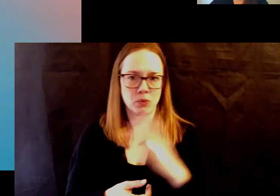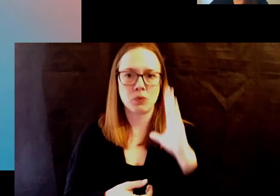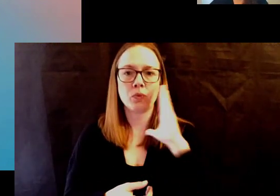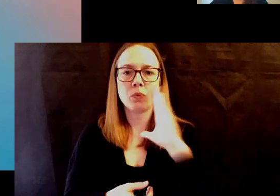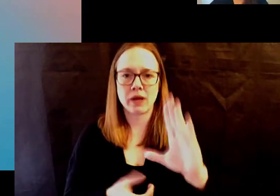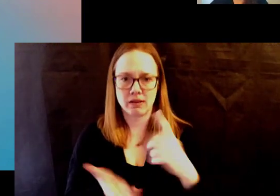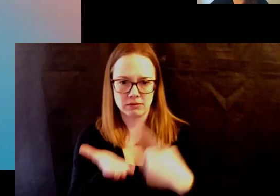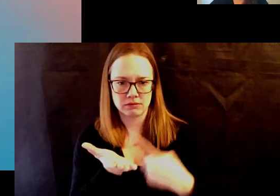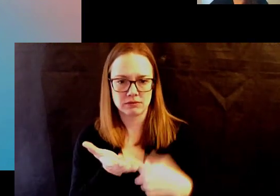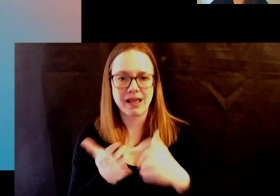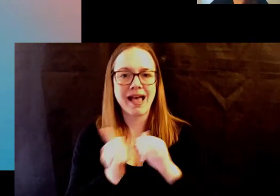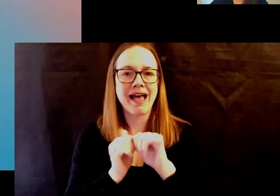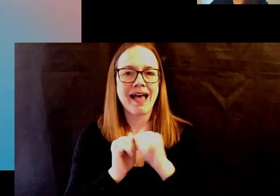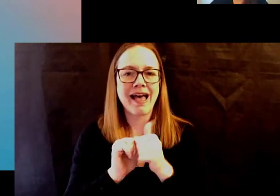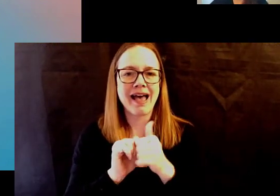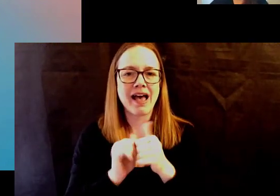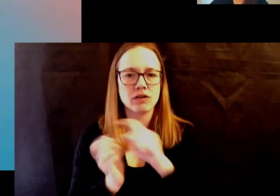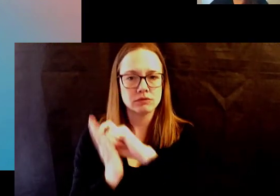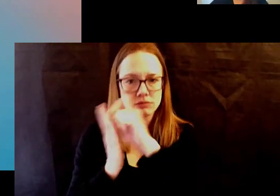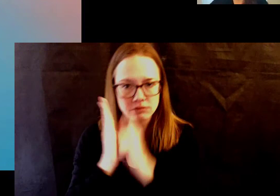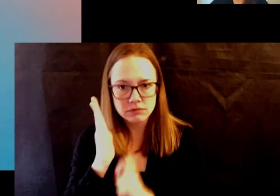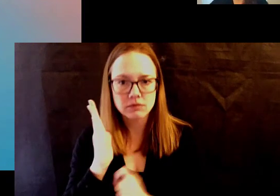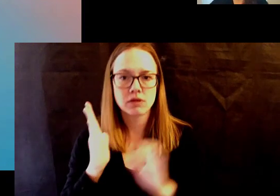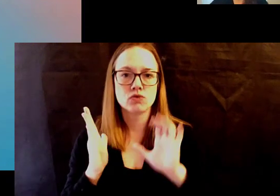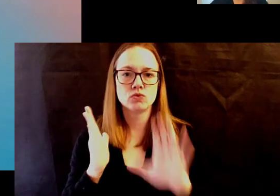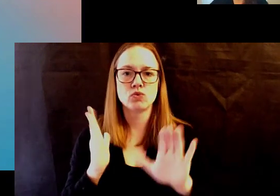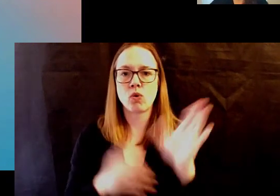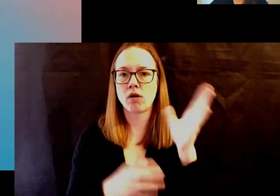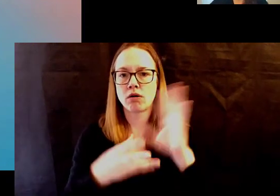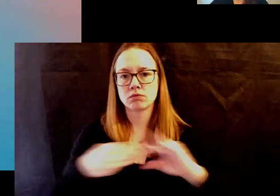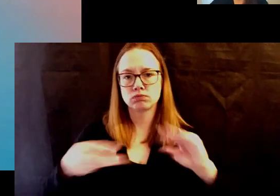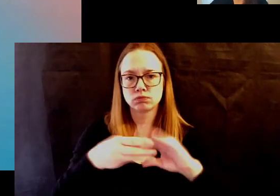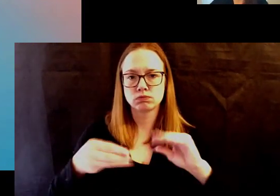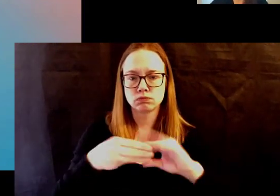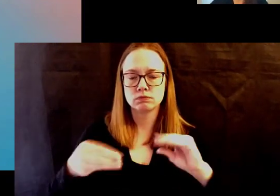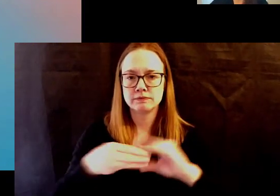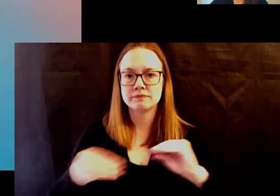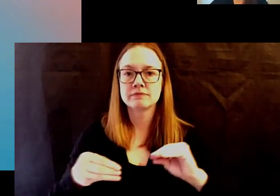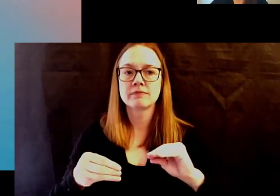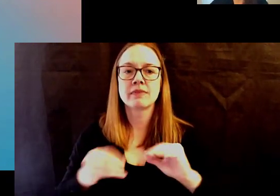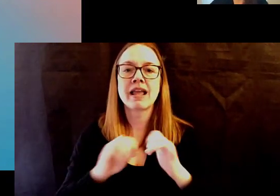and convince people to support your way of thinking